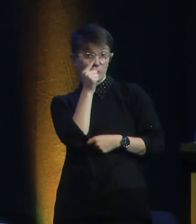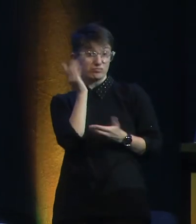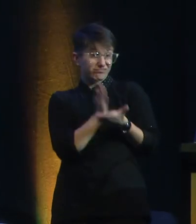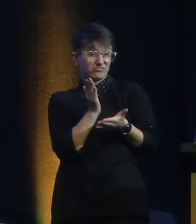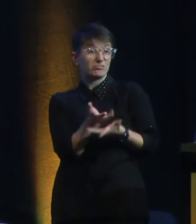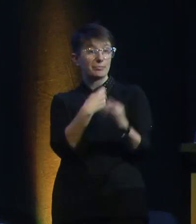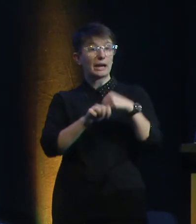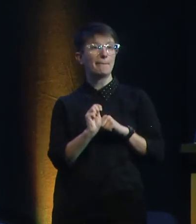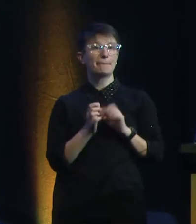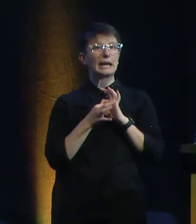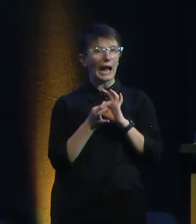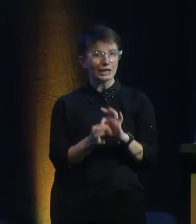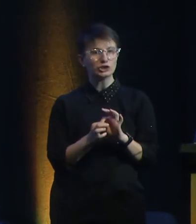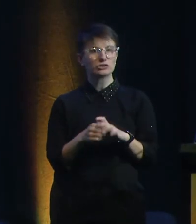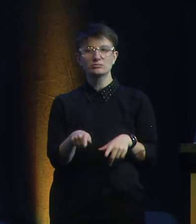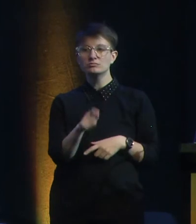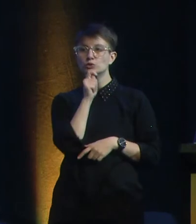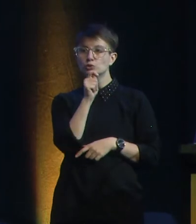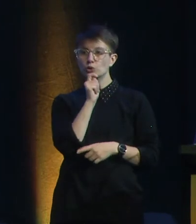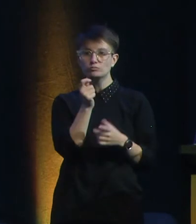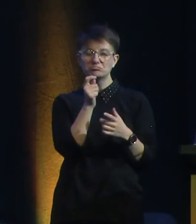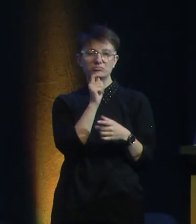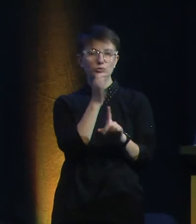more active and their citizenship and not just waiting for government whether it be